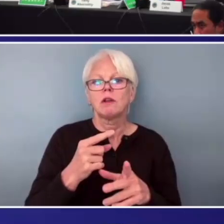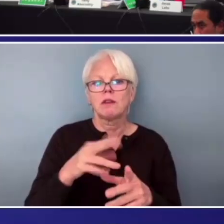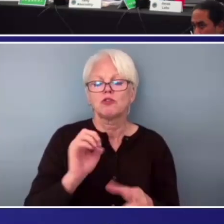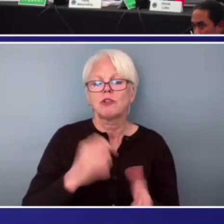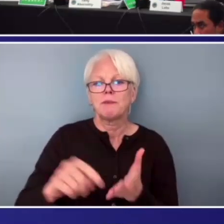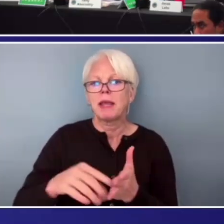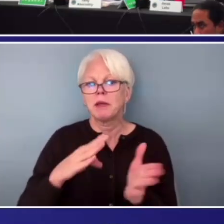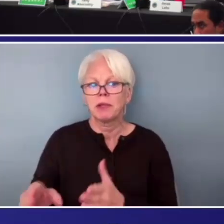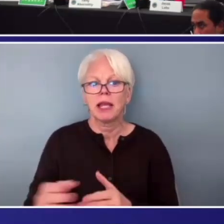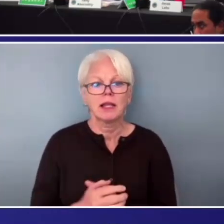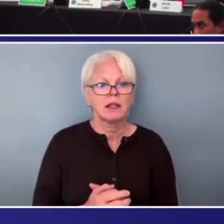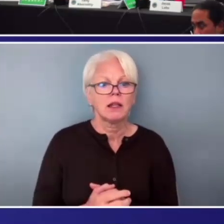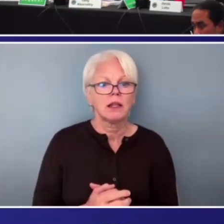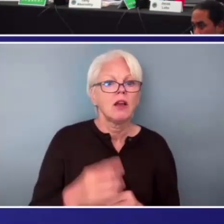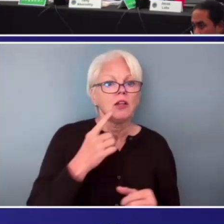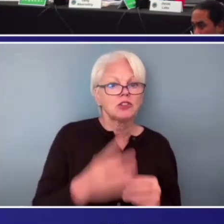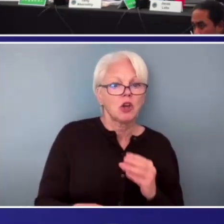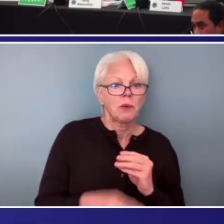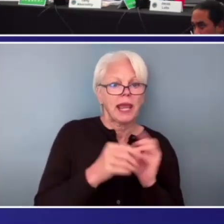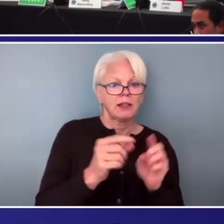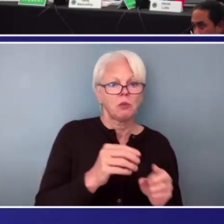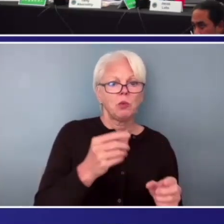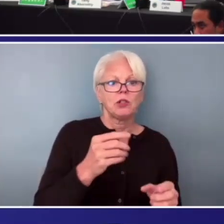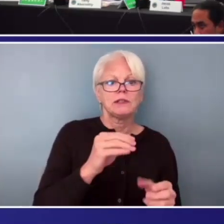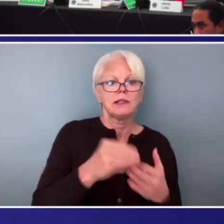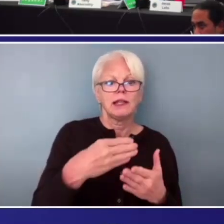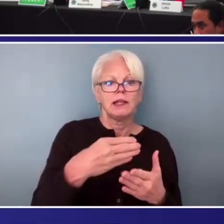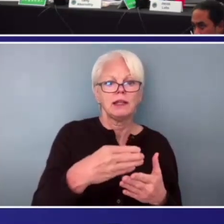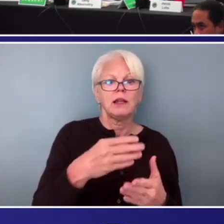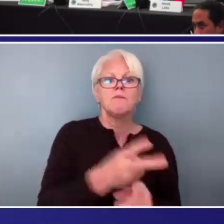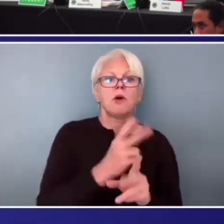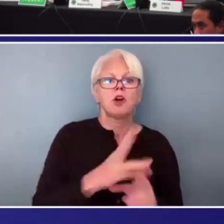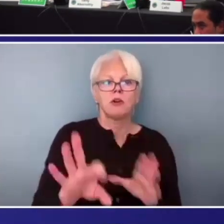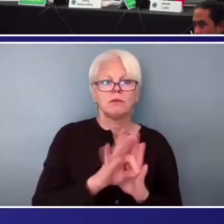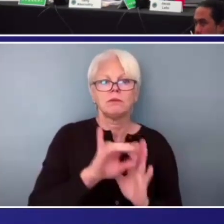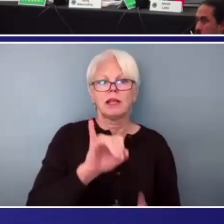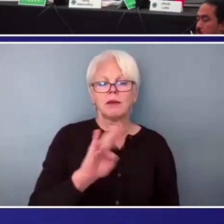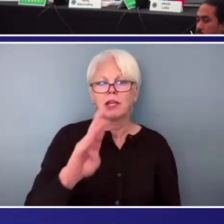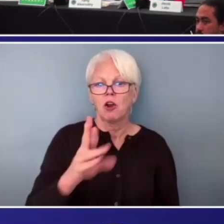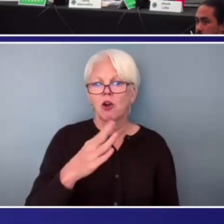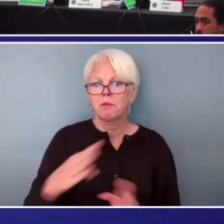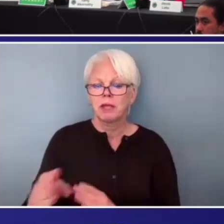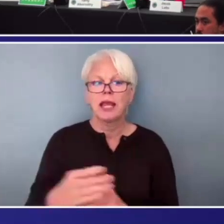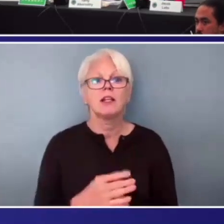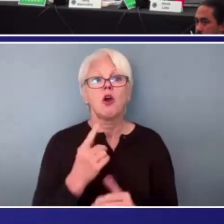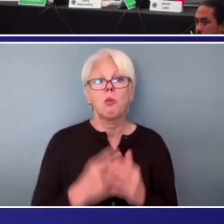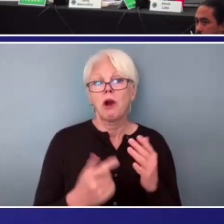we have added Income Based Plan, Income Based Repayment Plan. What we are trying to do here is we heard